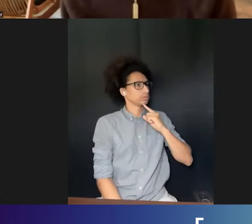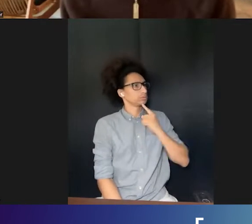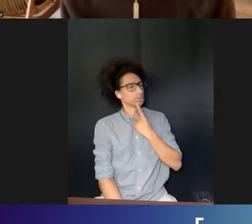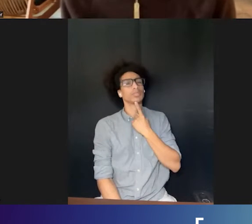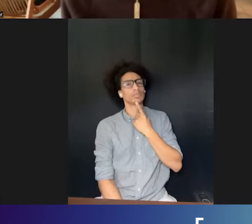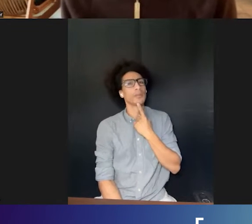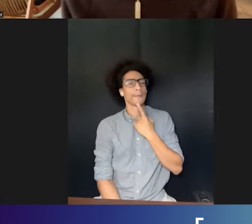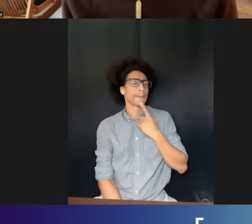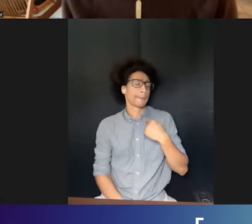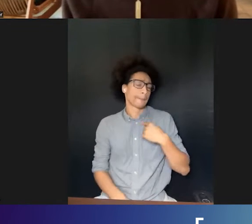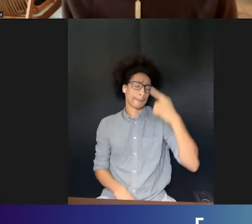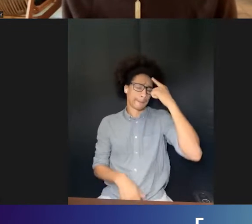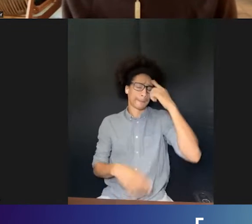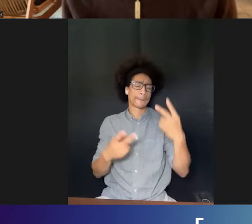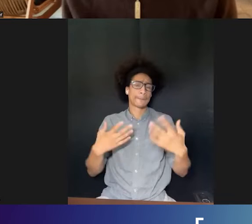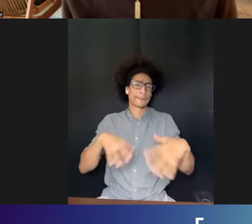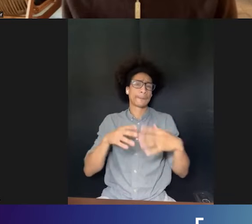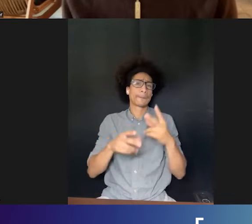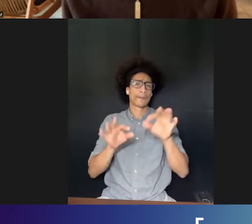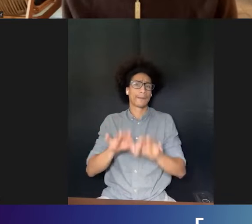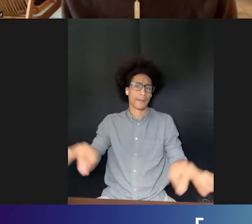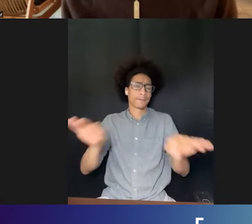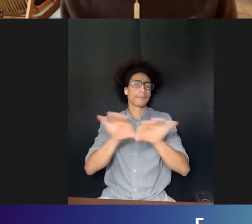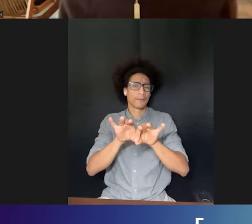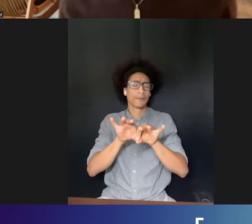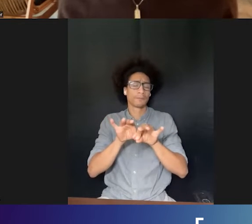both as, you know, kind of validating